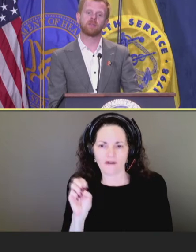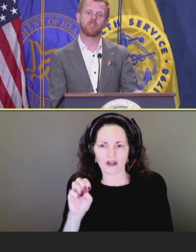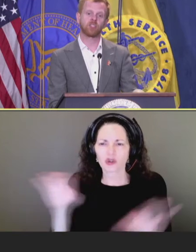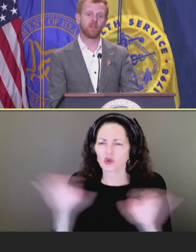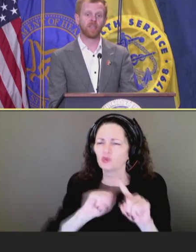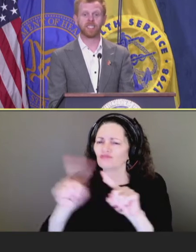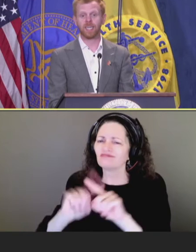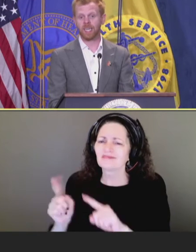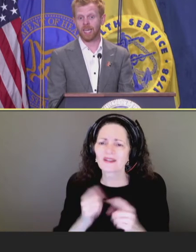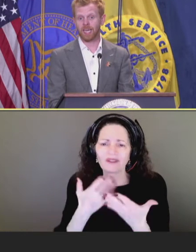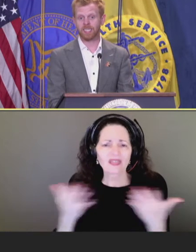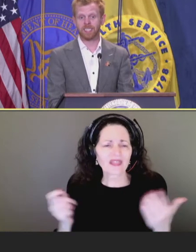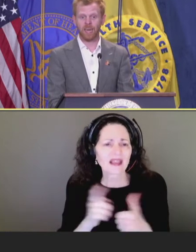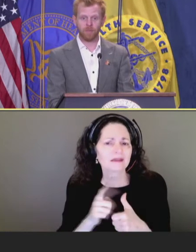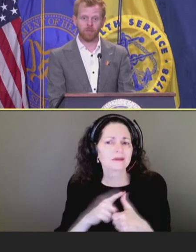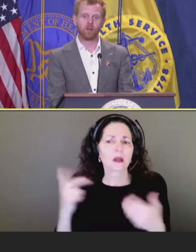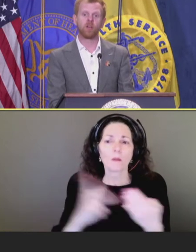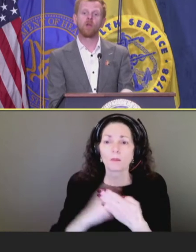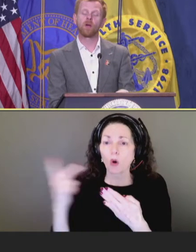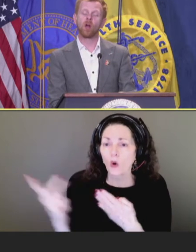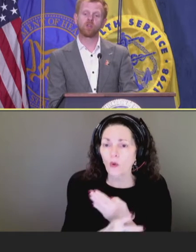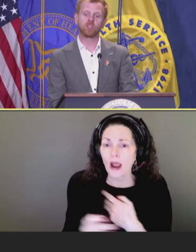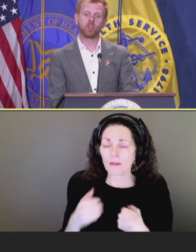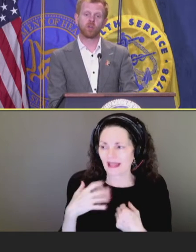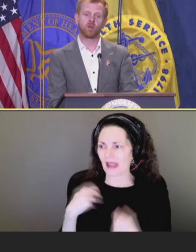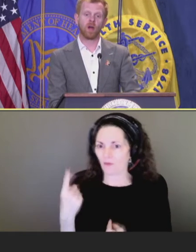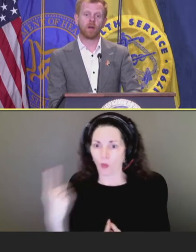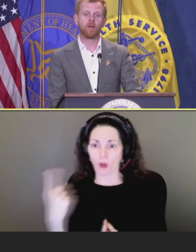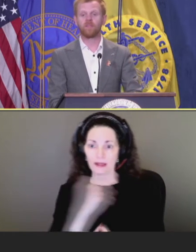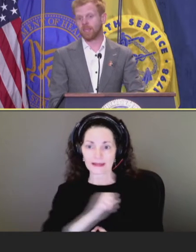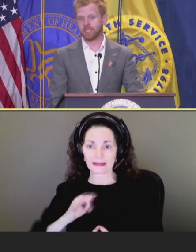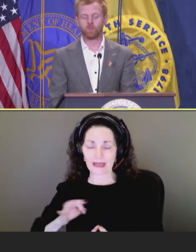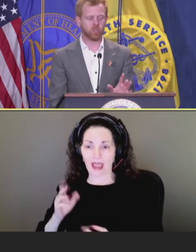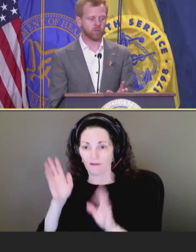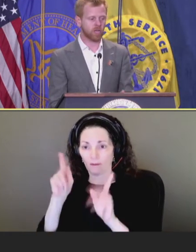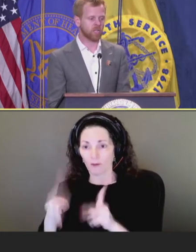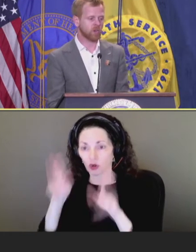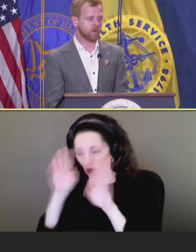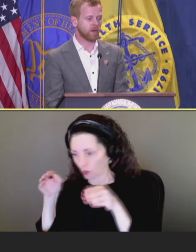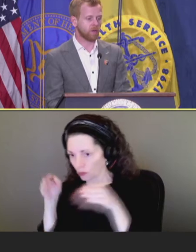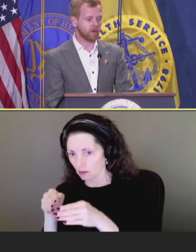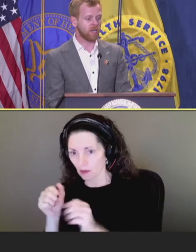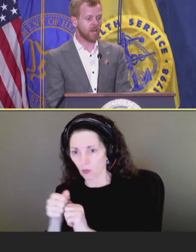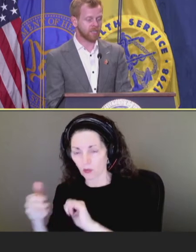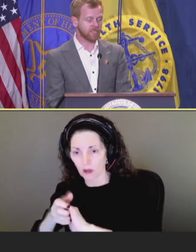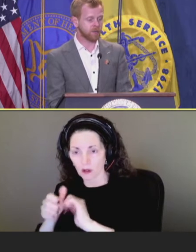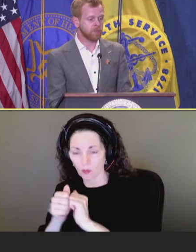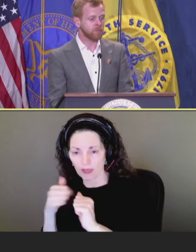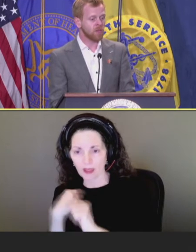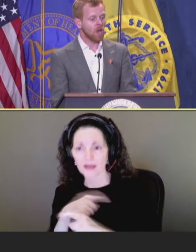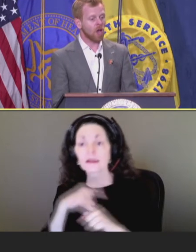such as having a dedicated staff member, but also events, which we'll talk a little bit about next.